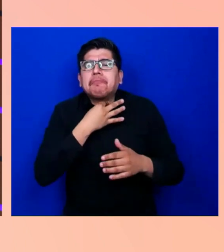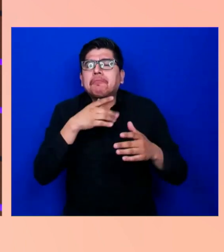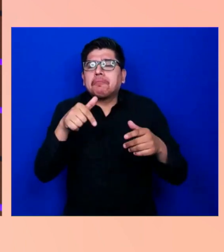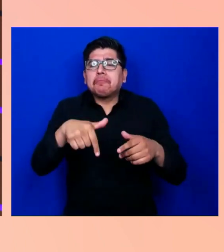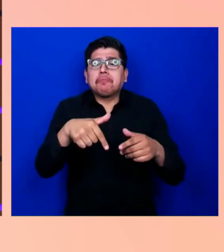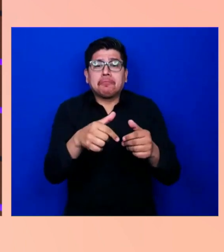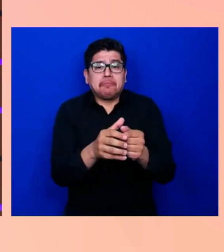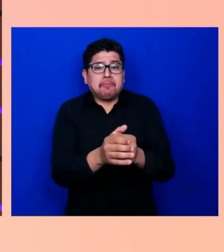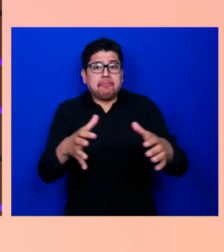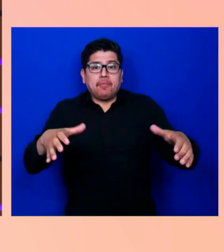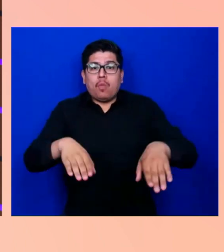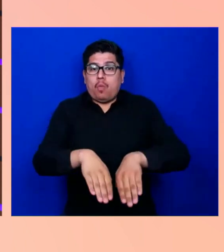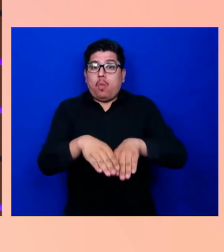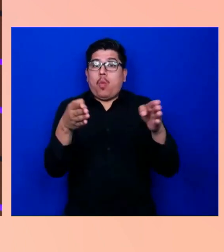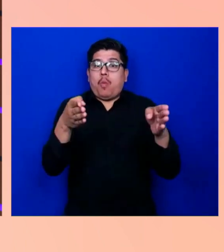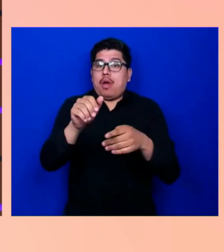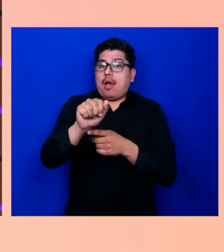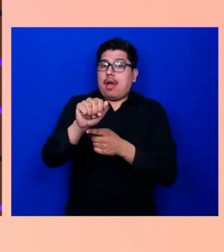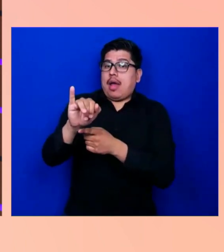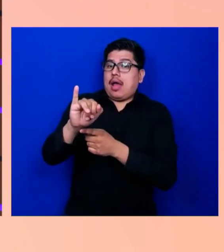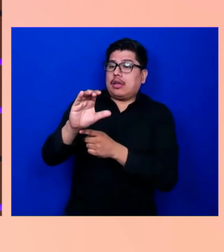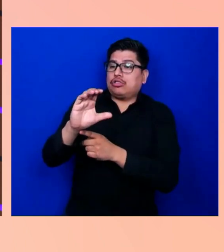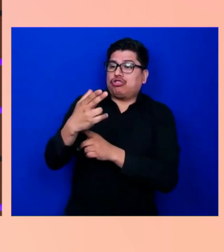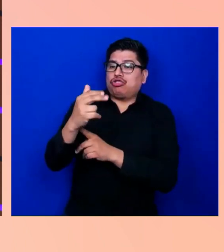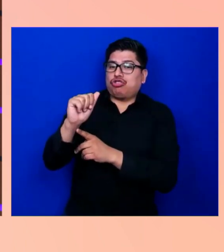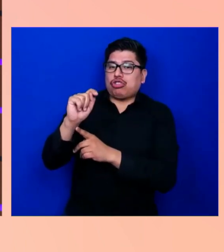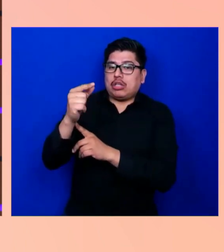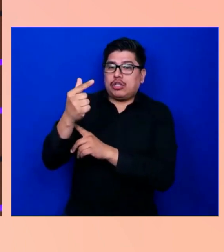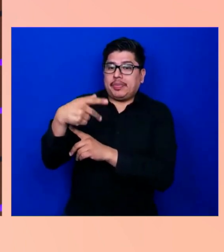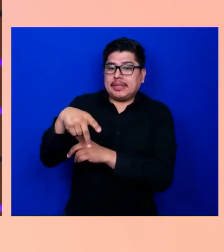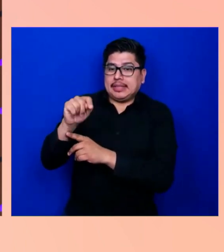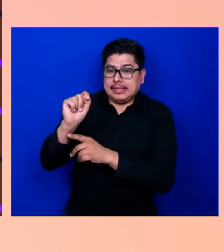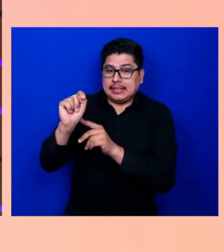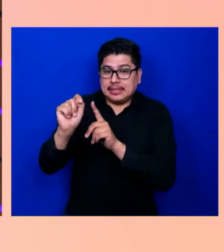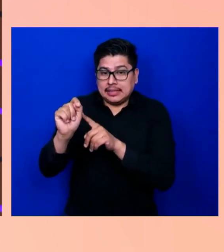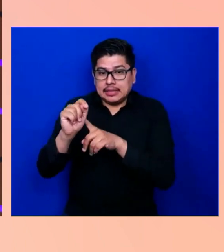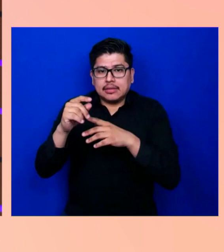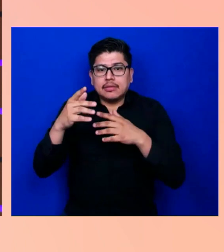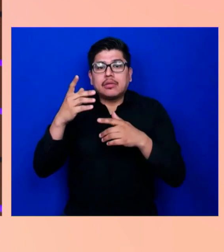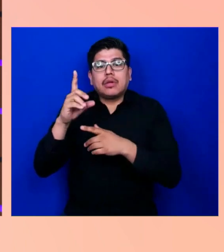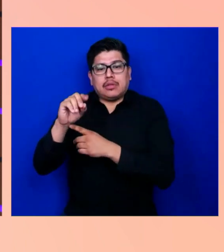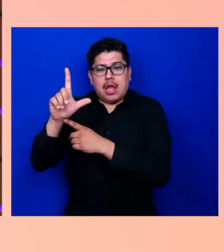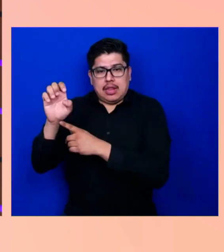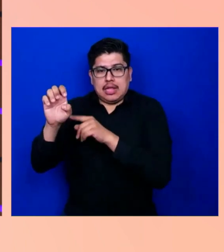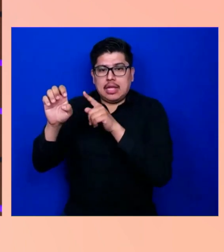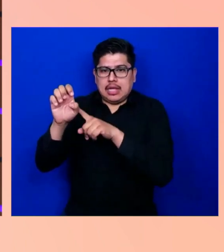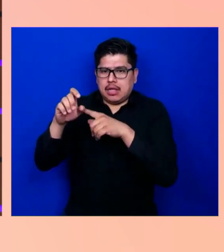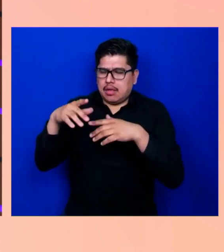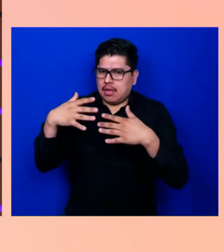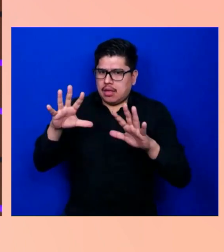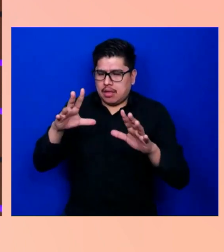and DALL-E have captured a lot of people's attention and they have the power to make